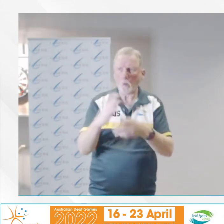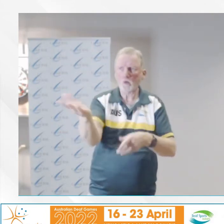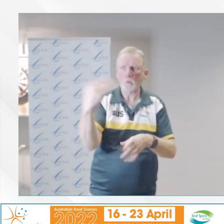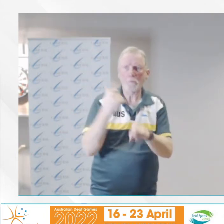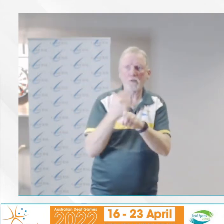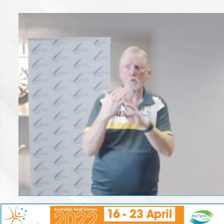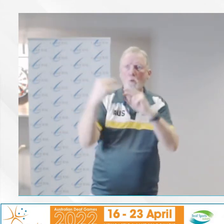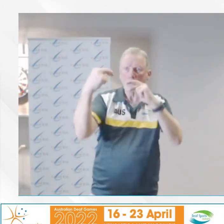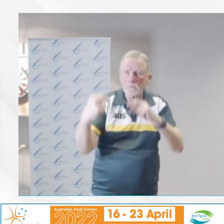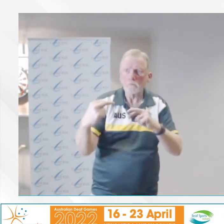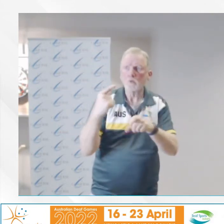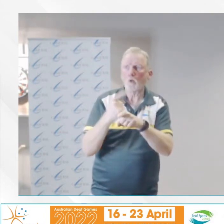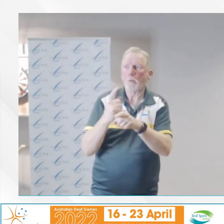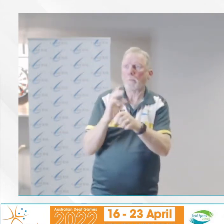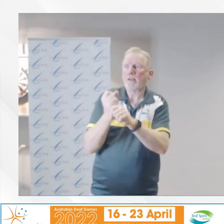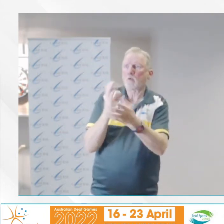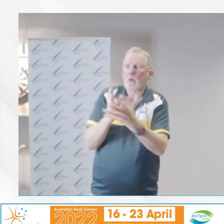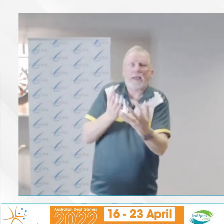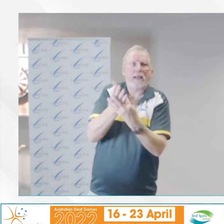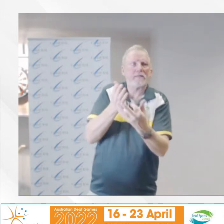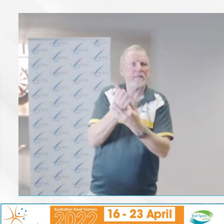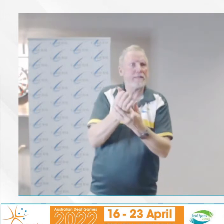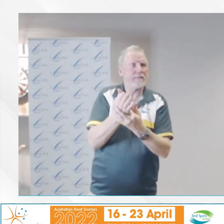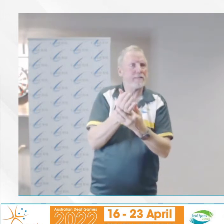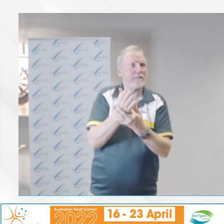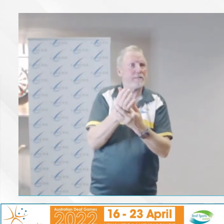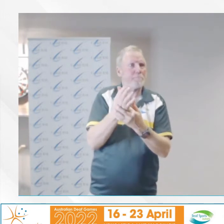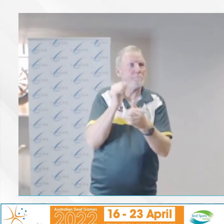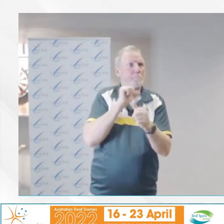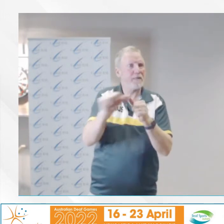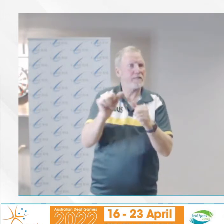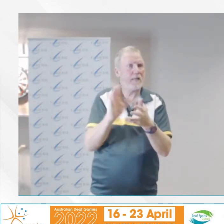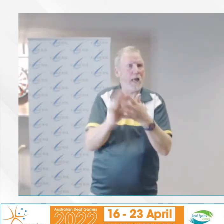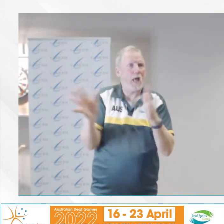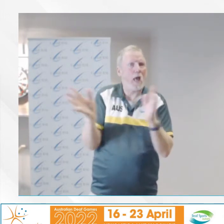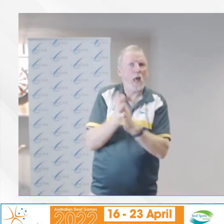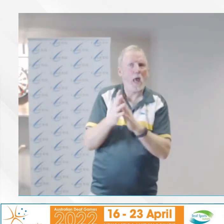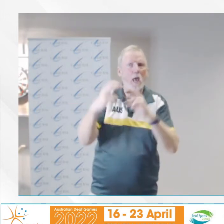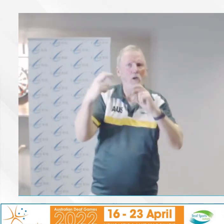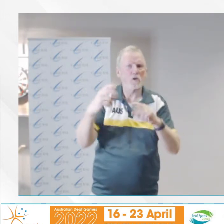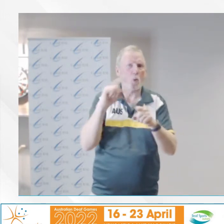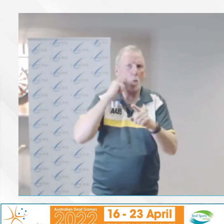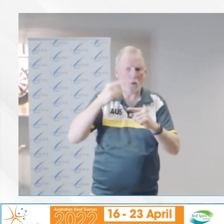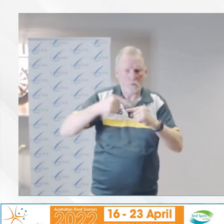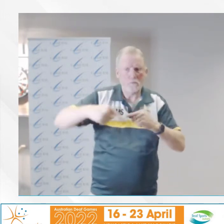know we have a very big community and where we really want to make sure that we've got